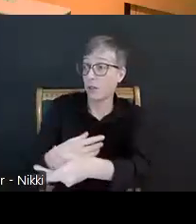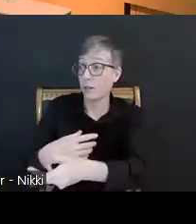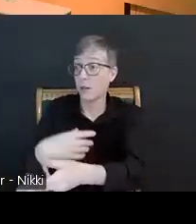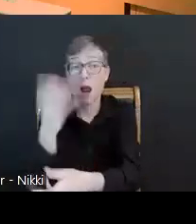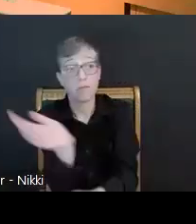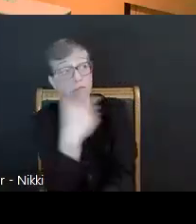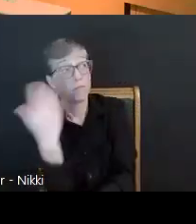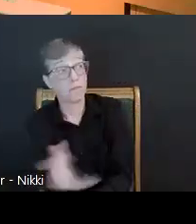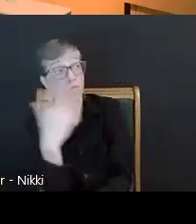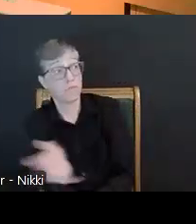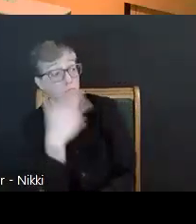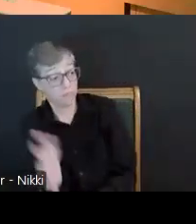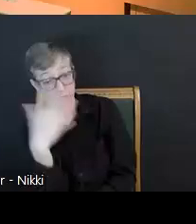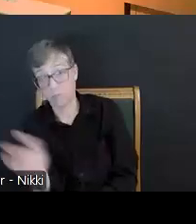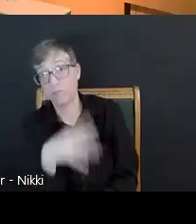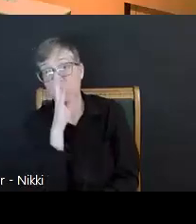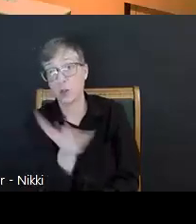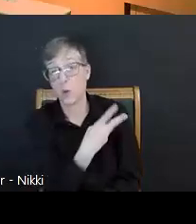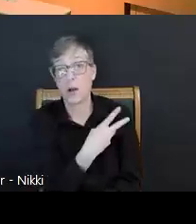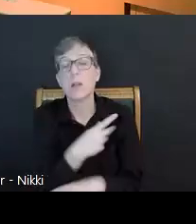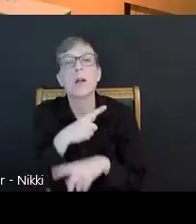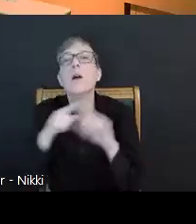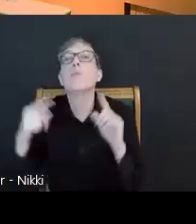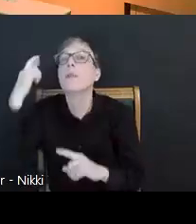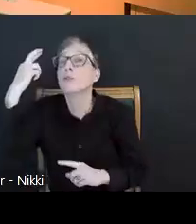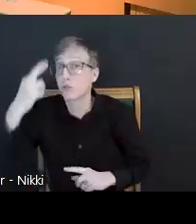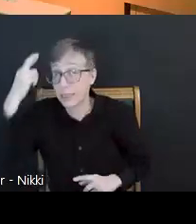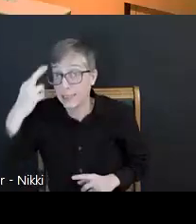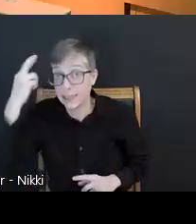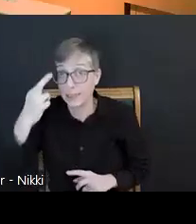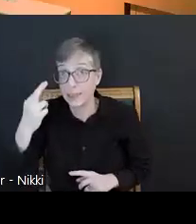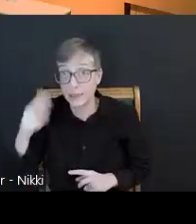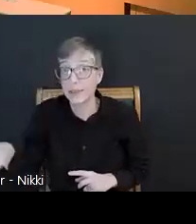take them in that moment and that is their own journey to take and we want to be able to help